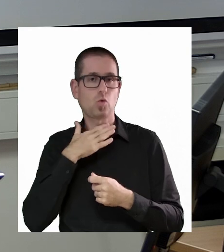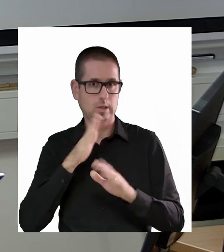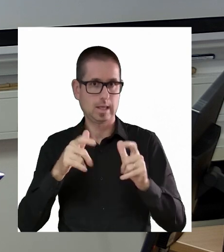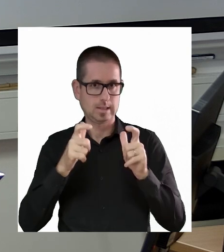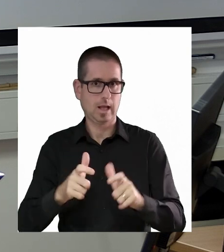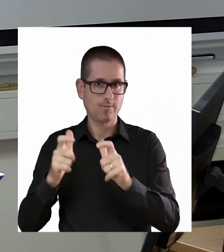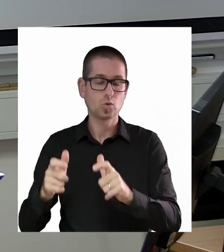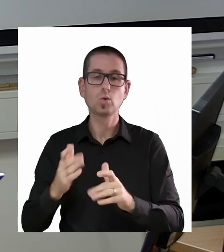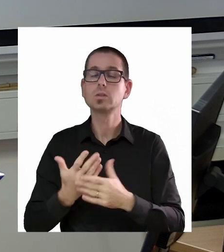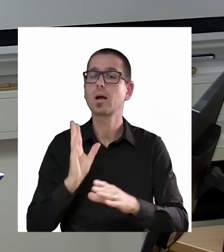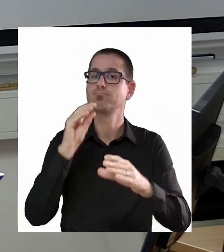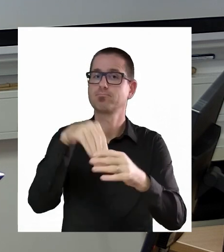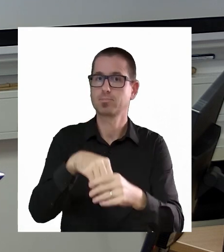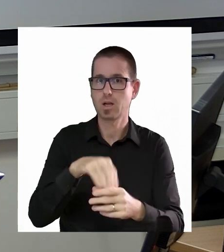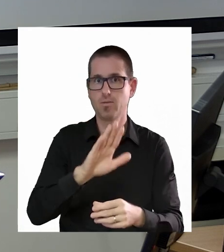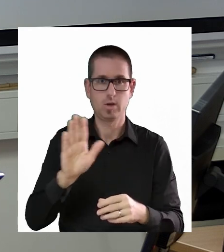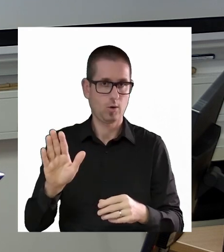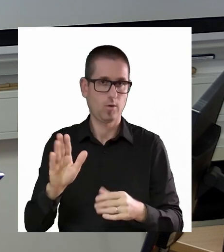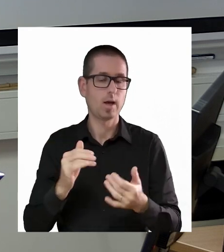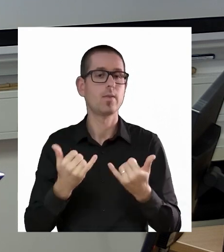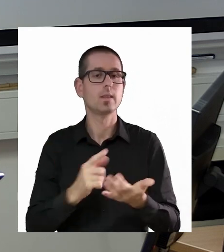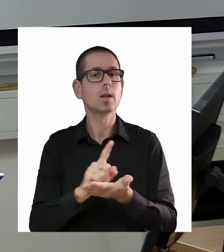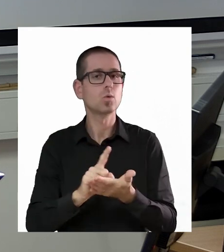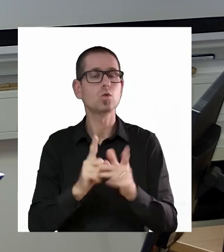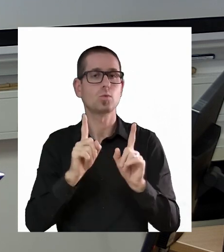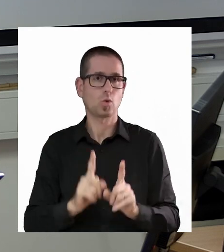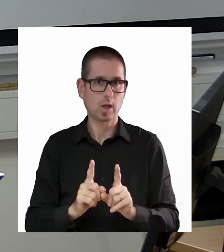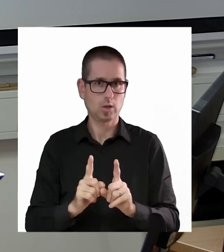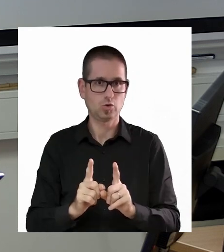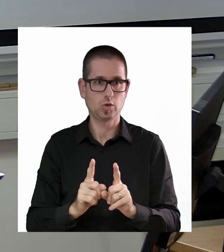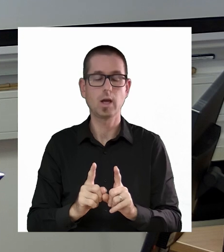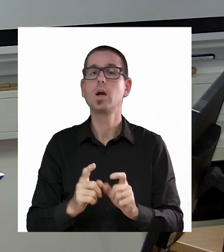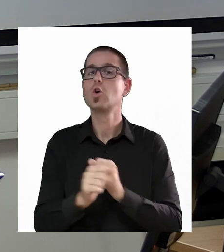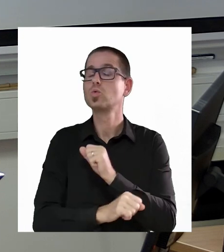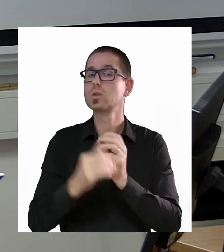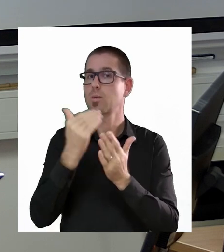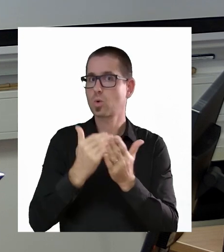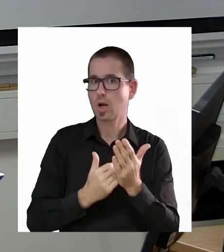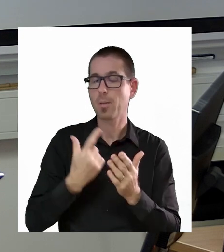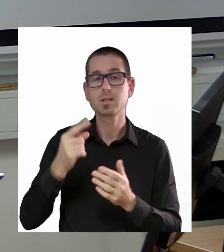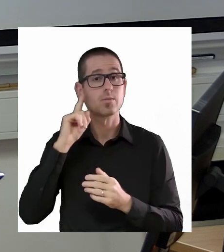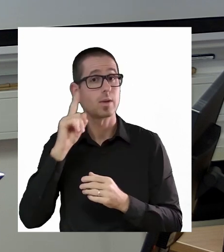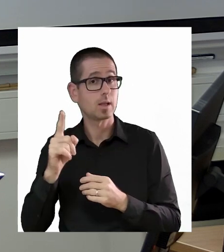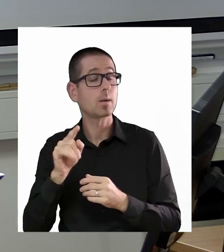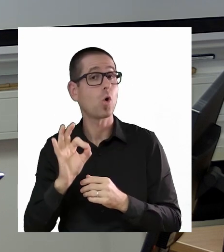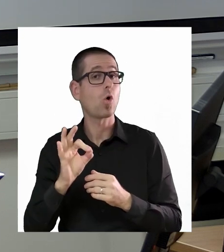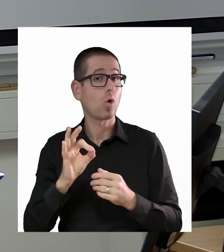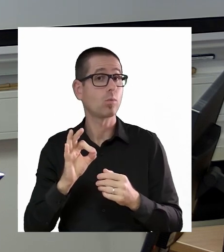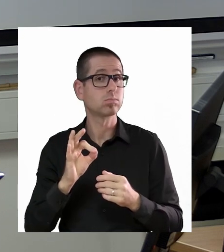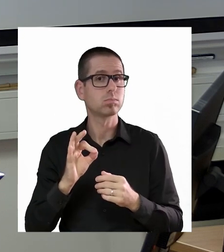in their existing study programmes advancing the knowledge of their students